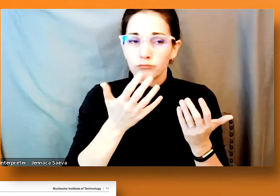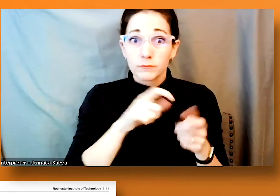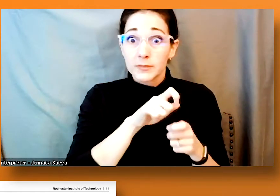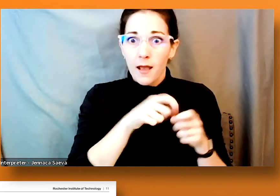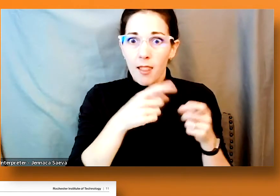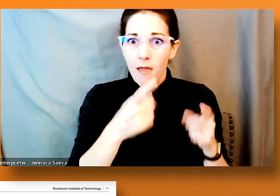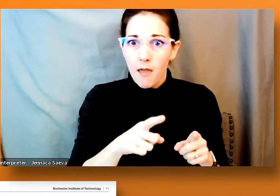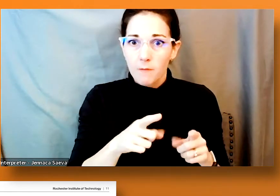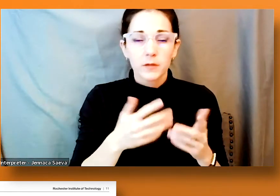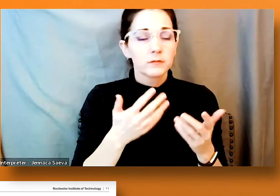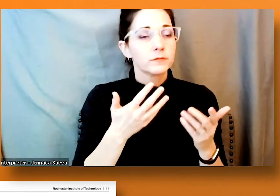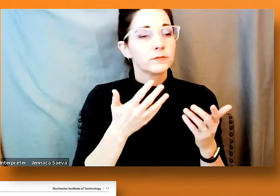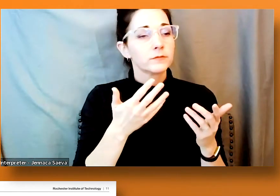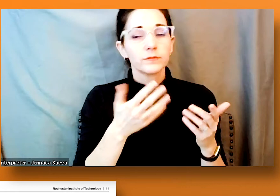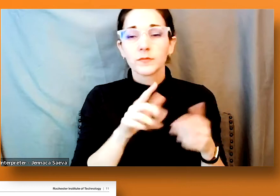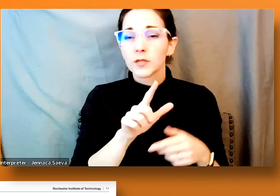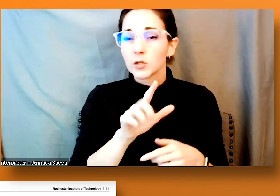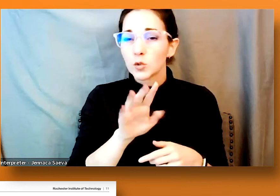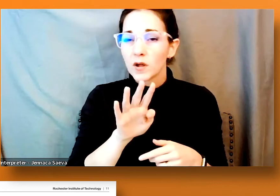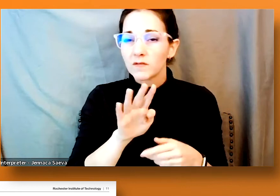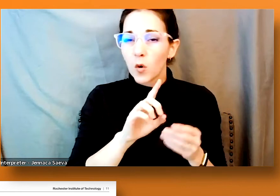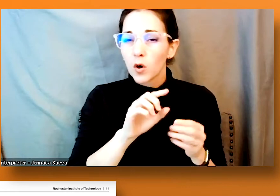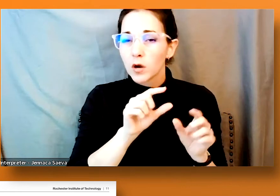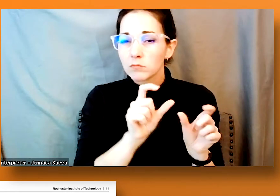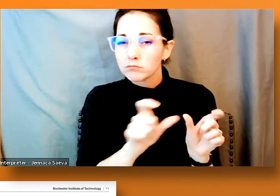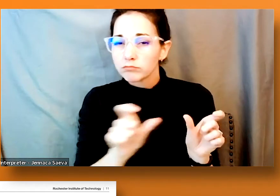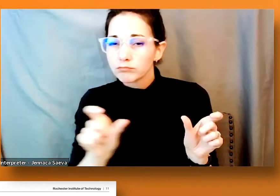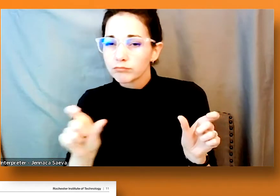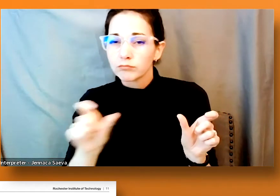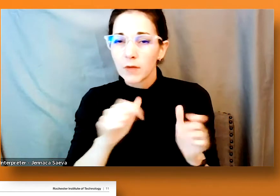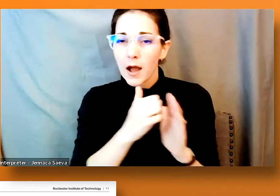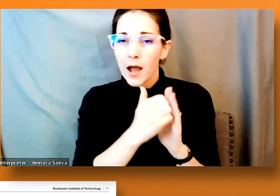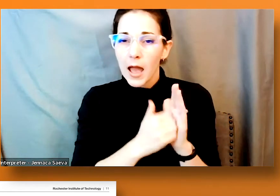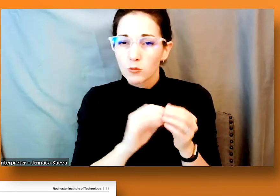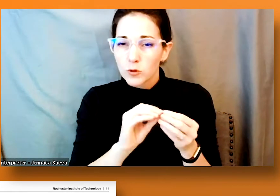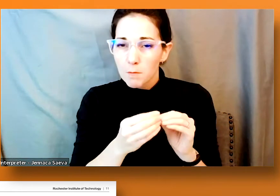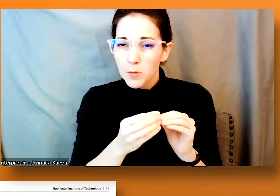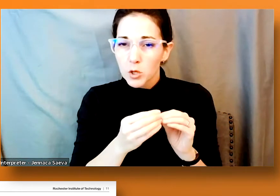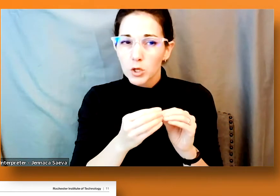what 24-digit account number in your budget--